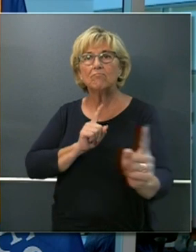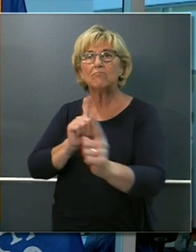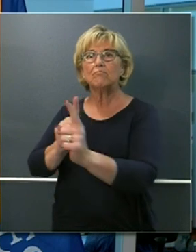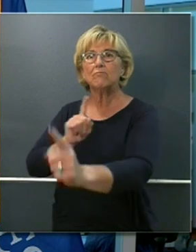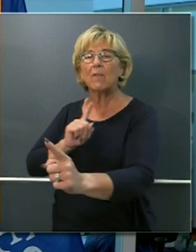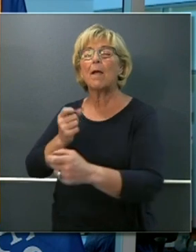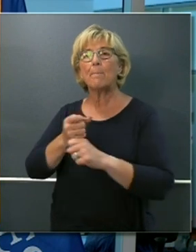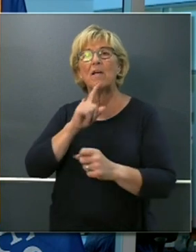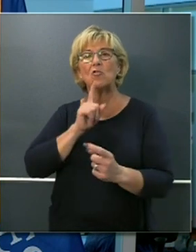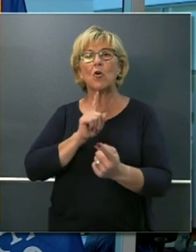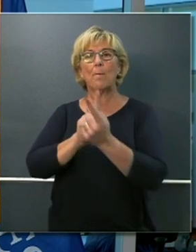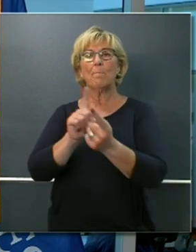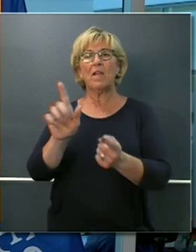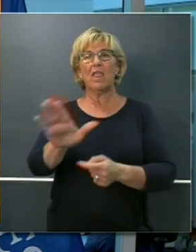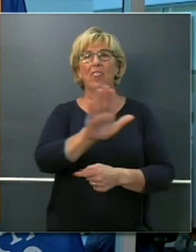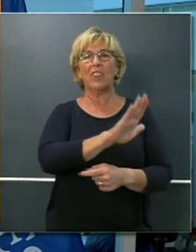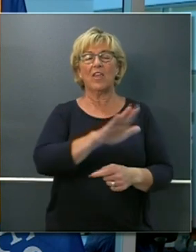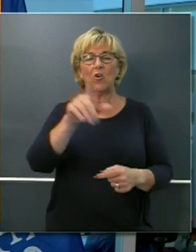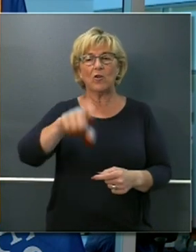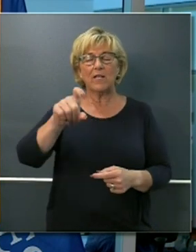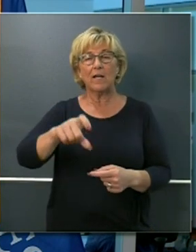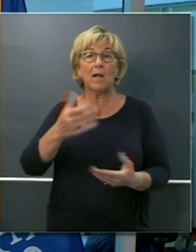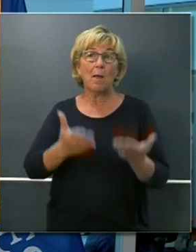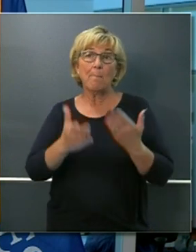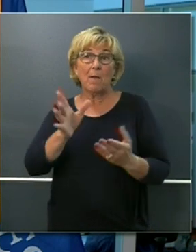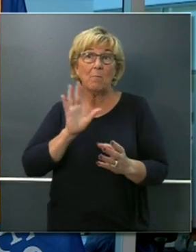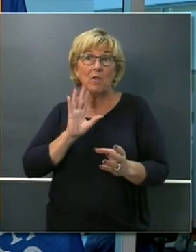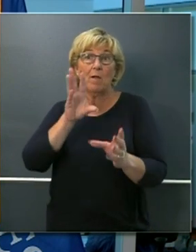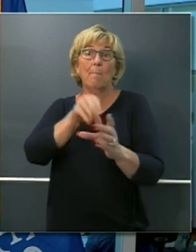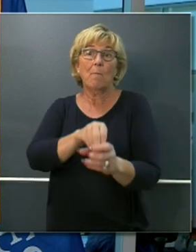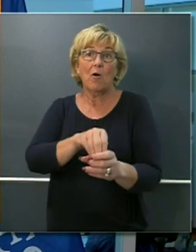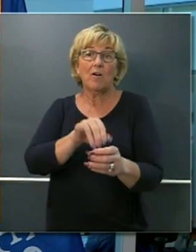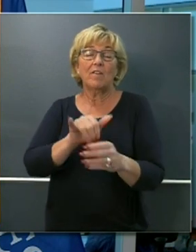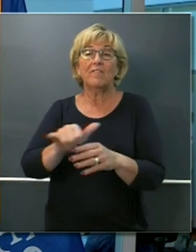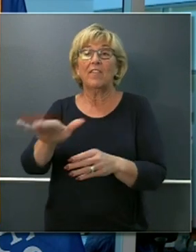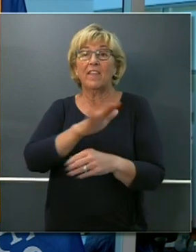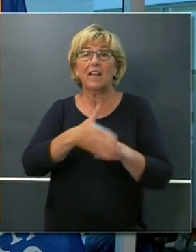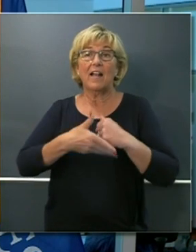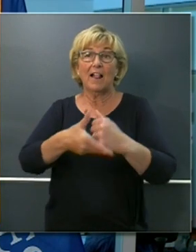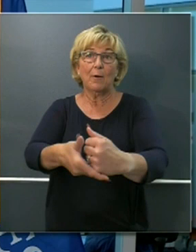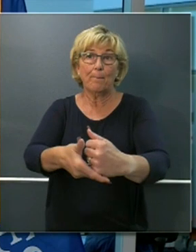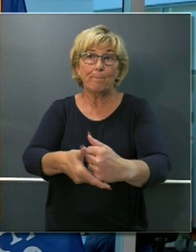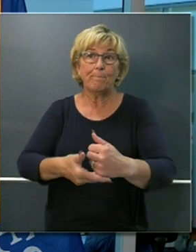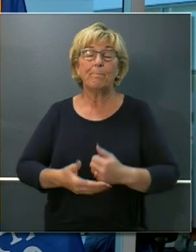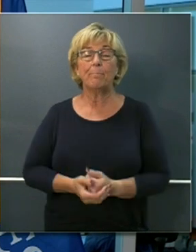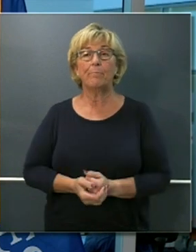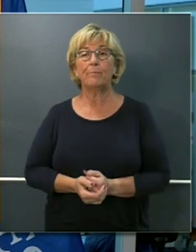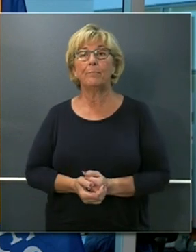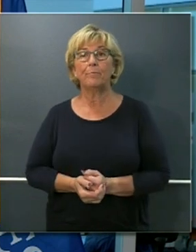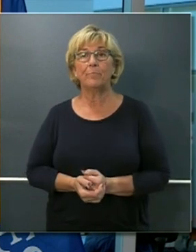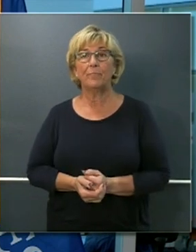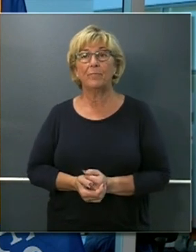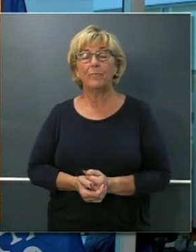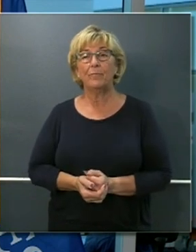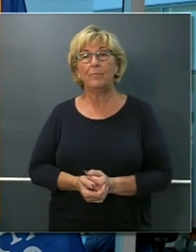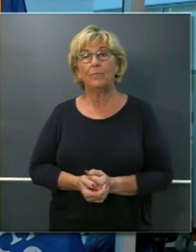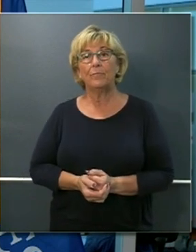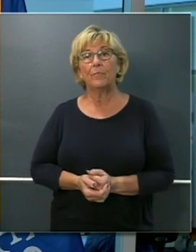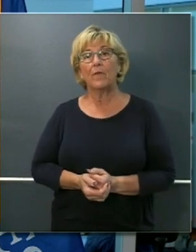THAT WILL CONTINUE ON DECREASING POTENTIAL EXPOSURE TO OTHERS. AS INDIVIDUALS WE NEED TO CONTINUE TO CARE FOR THOSE PEOPLE WE KNOW WHO ARE AT HIGHER RISK AND MAKE THOSE PHONE CALLS TO THOSE WHO ARE AT HOME.